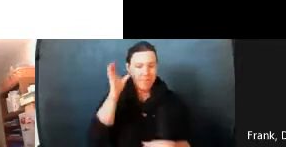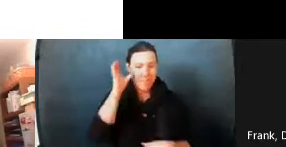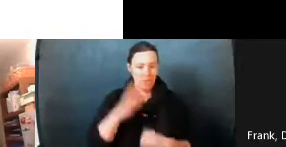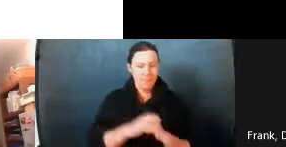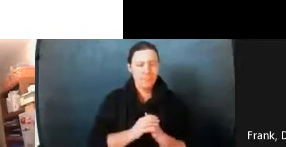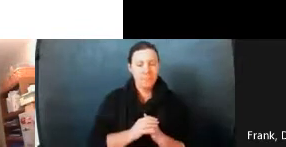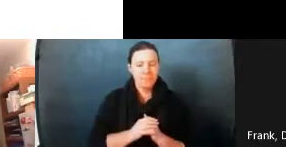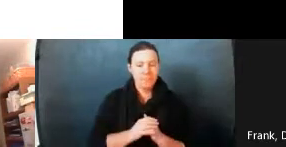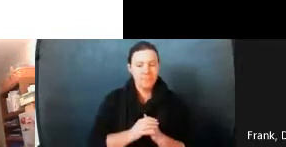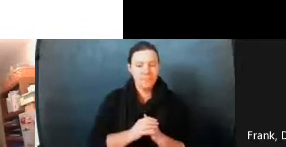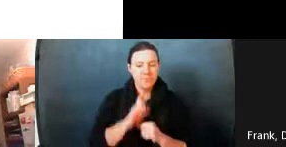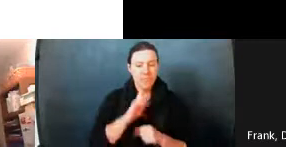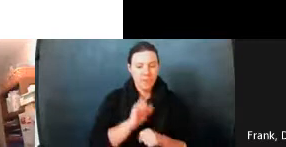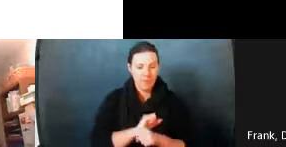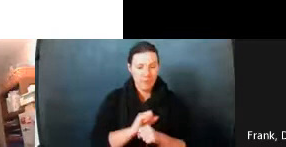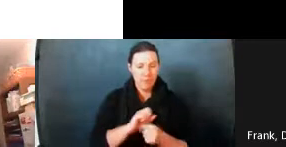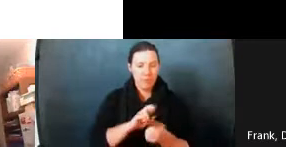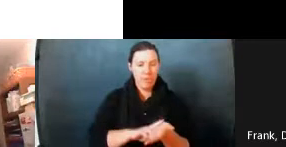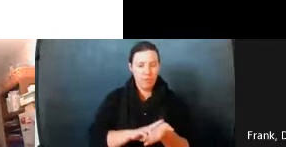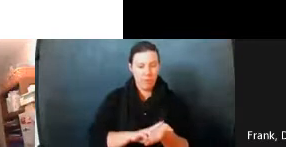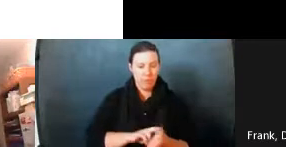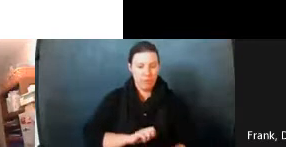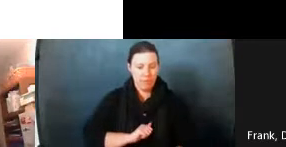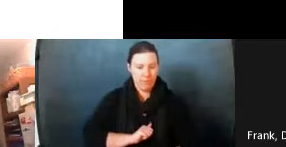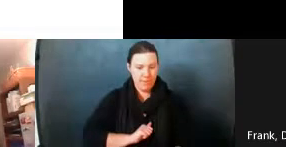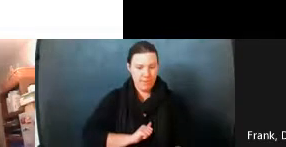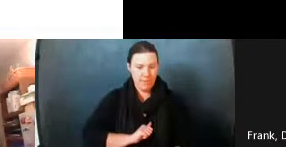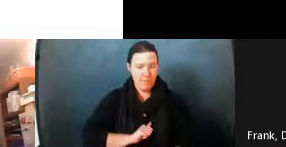I'm actually a nurse who worked through the COVID pandemic